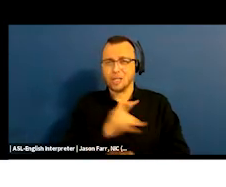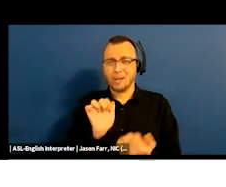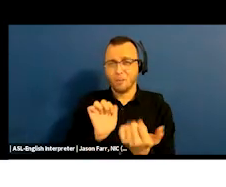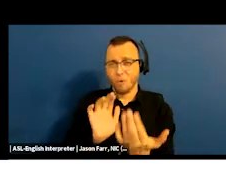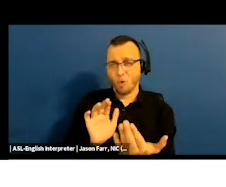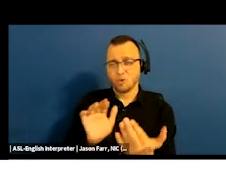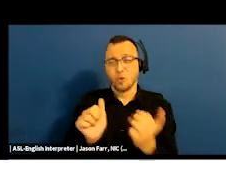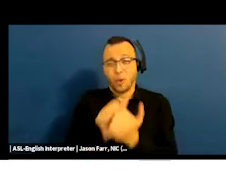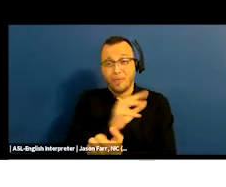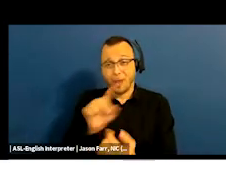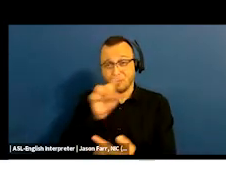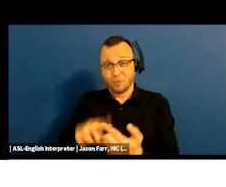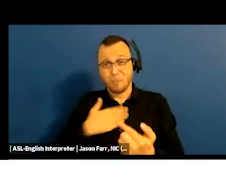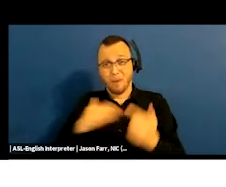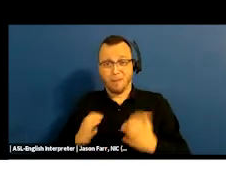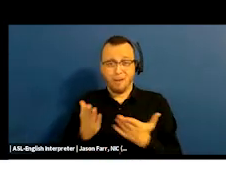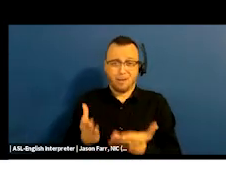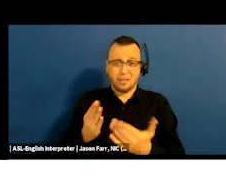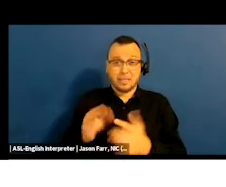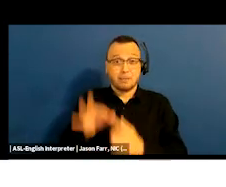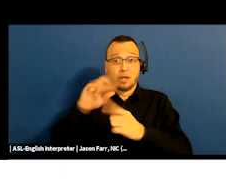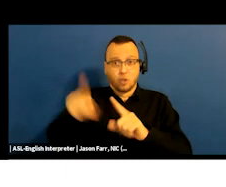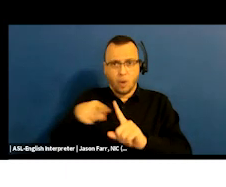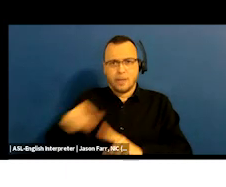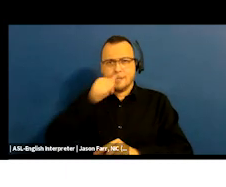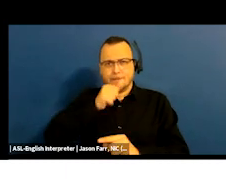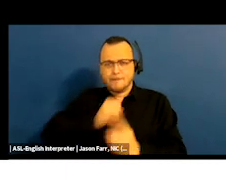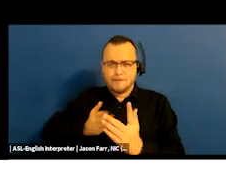of why are we doing this work, what are we doing it for, how is it helpful,